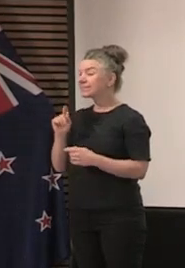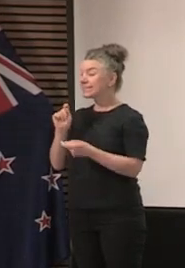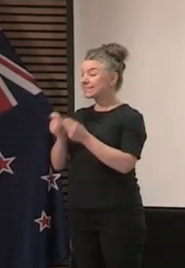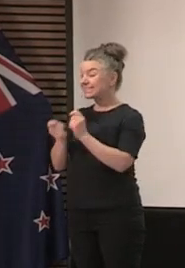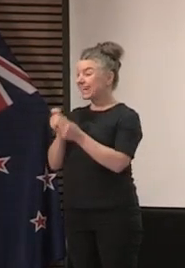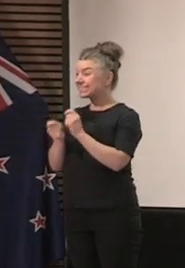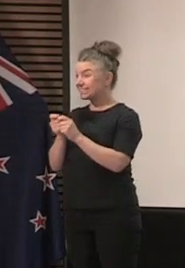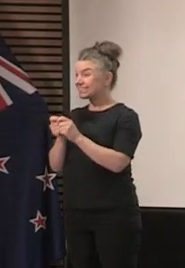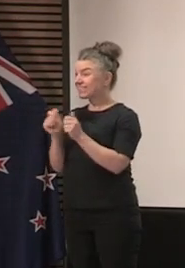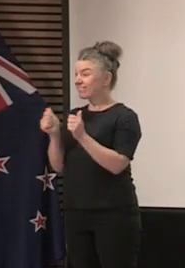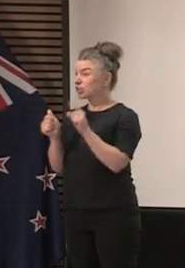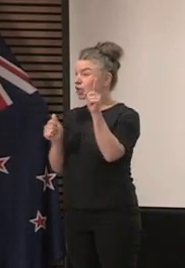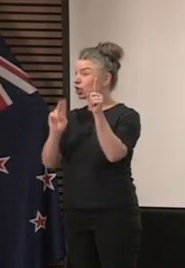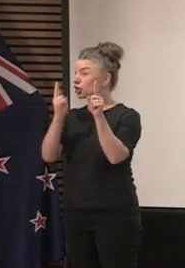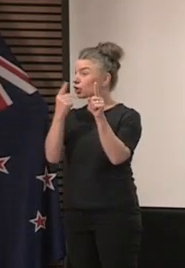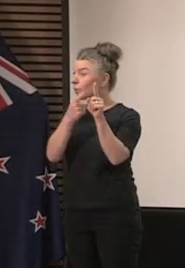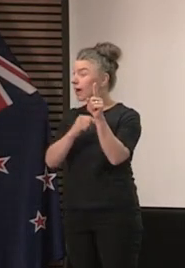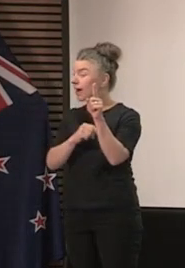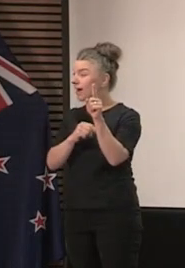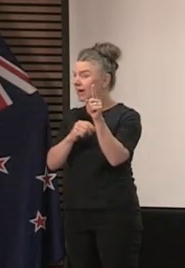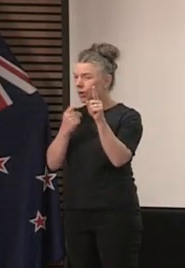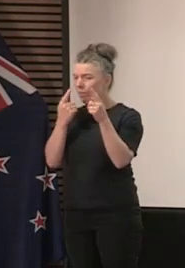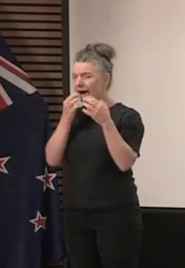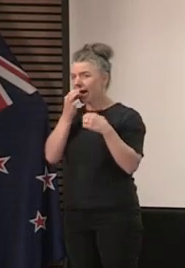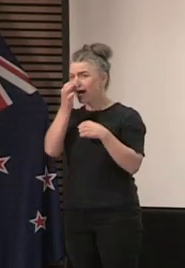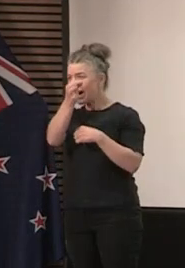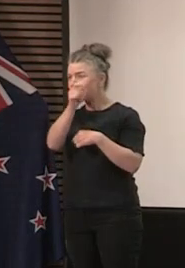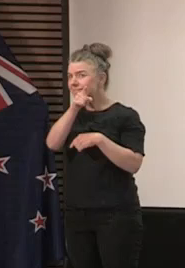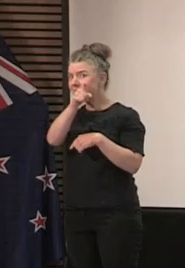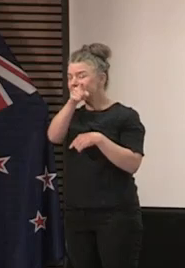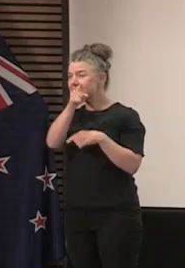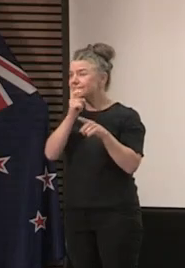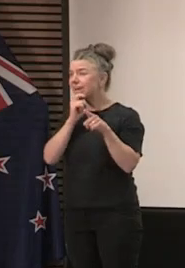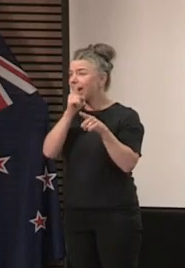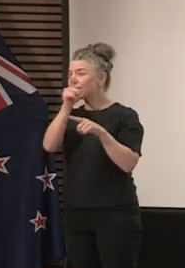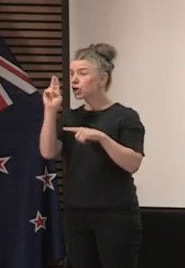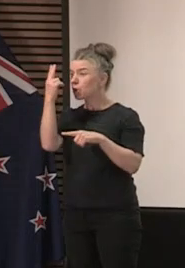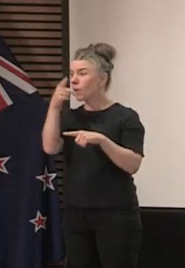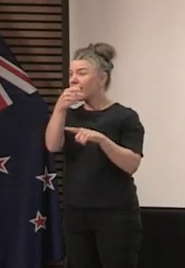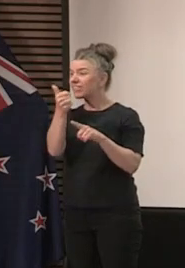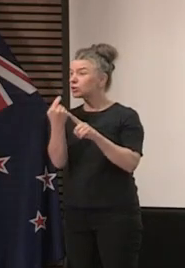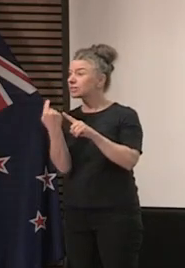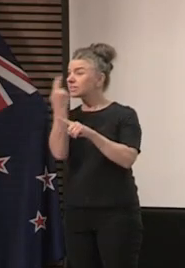from Uruguay. However, we understand that their original testing was done in Uruguay and we are checking with the